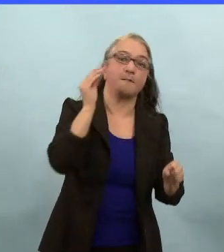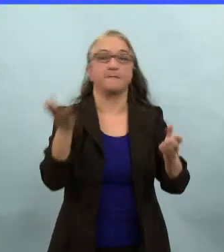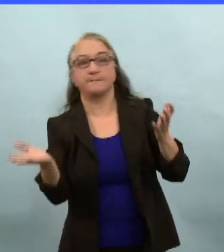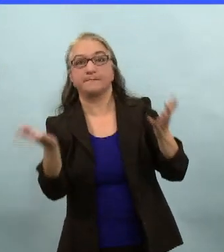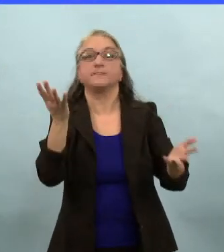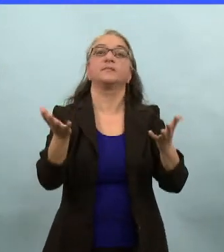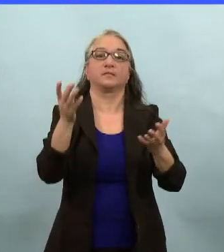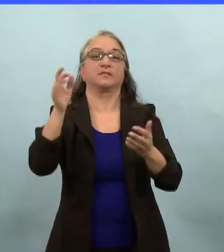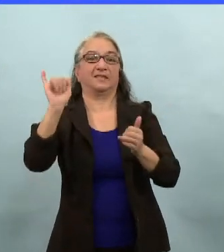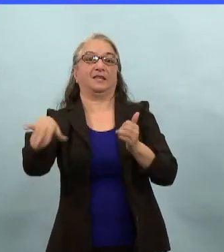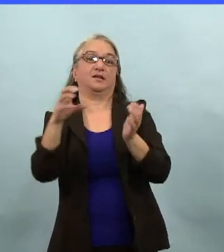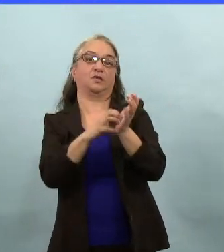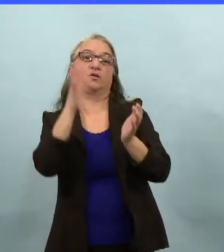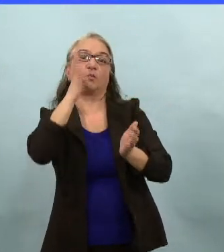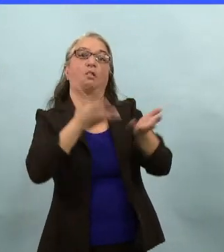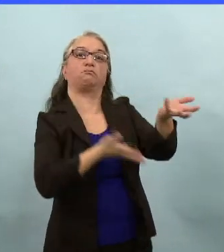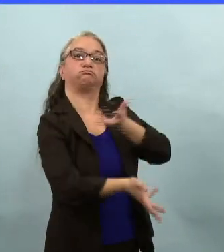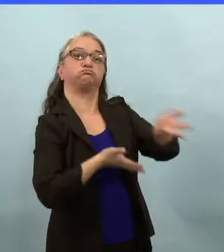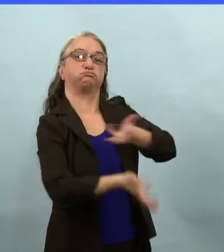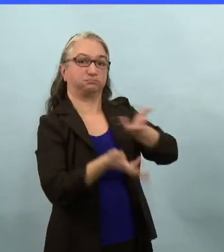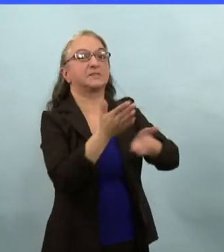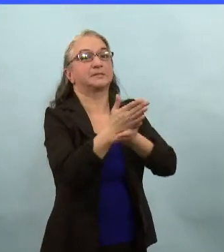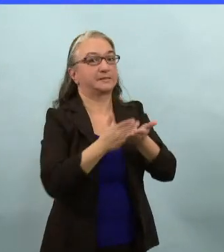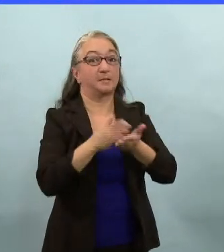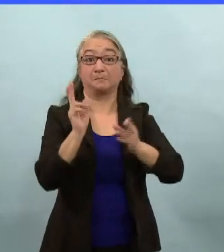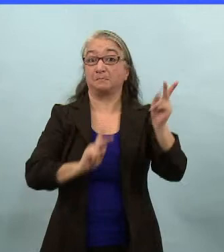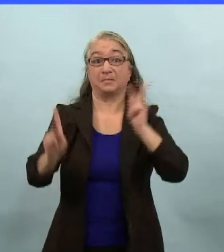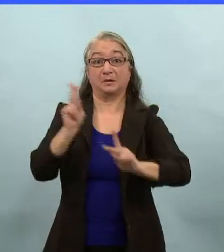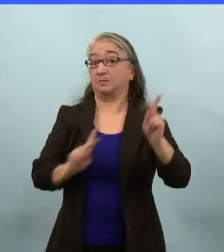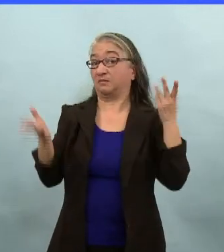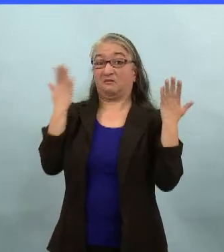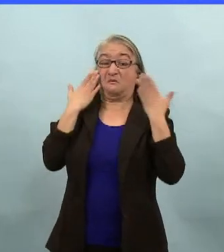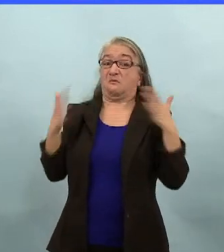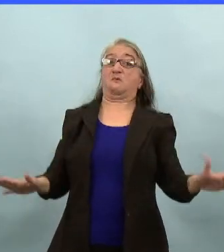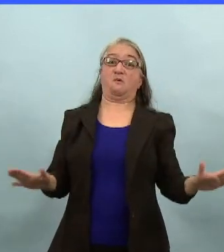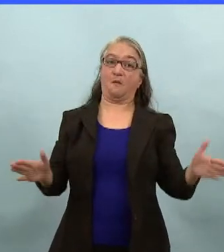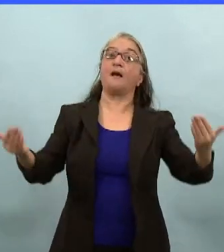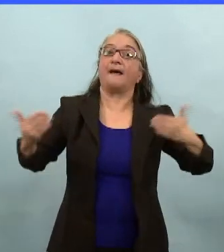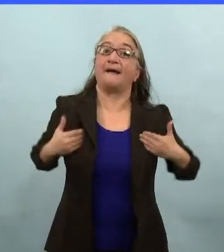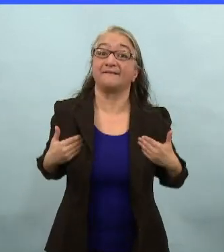be aware of that but there is a covet outpatient program that would prevent you having to